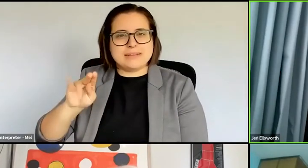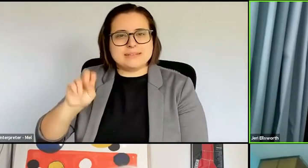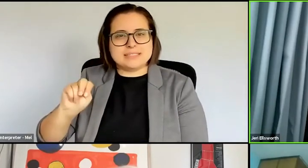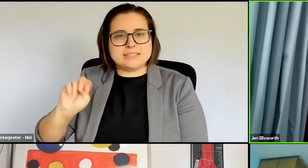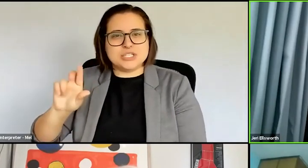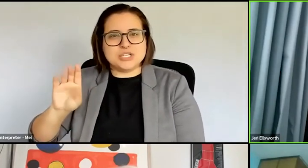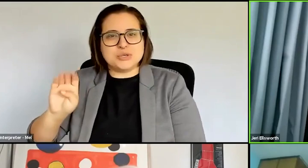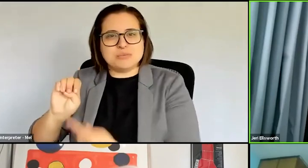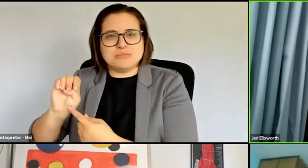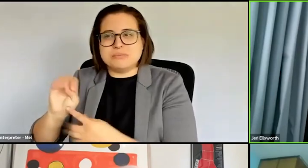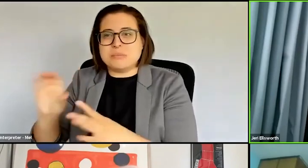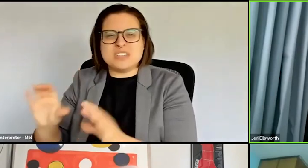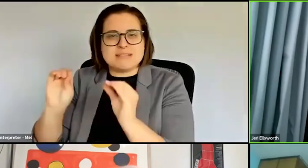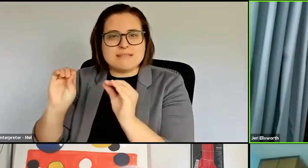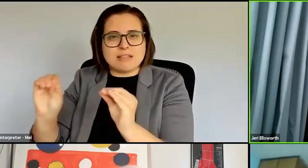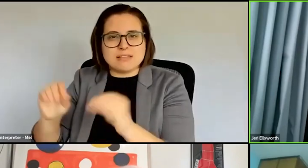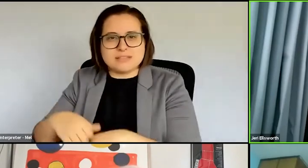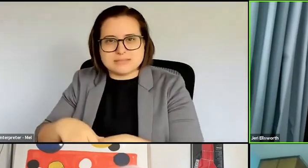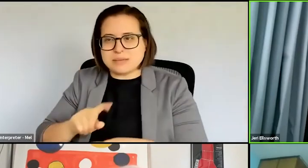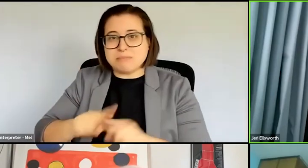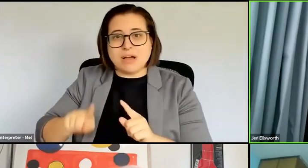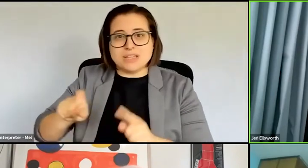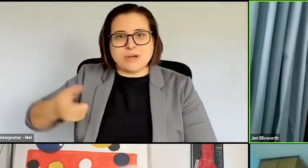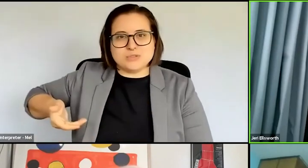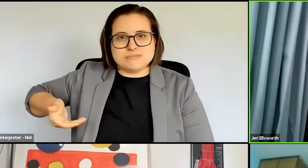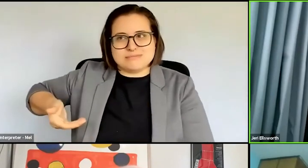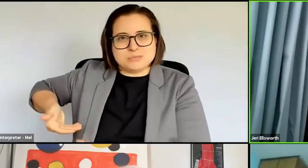but you have to carry it around with you people got connected to it, and then there was a point